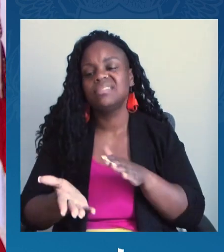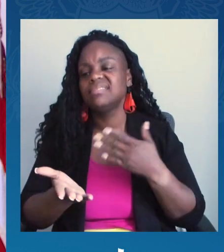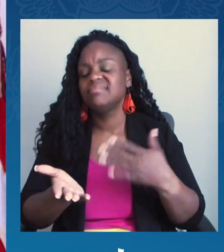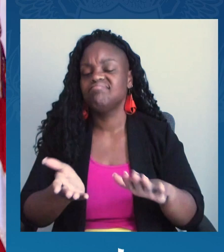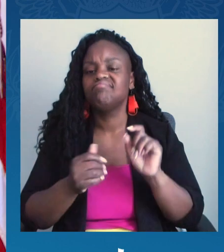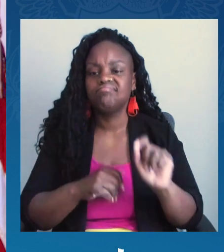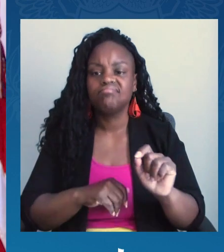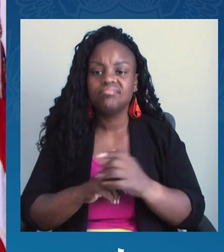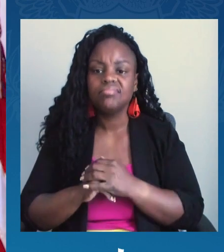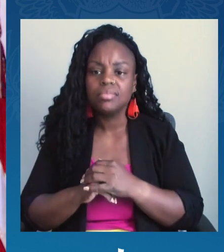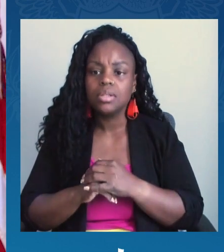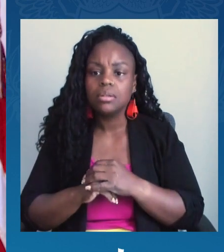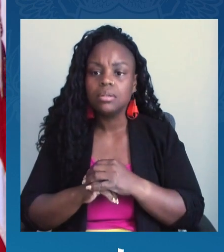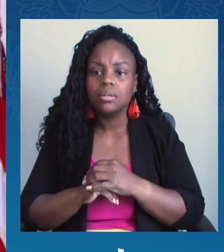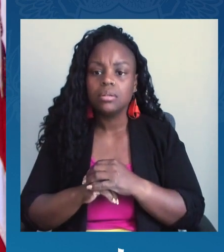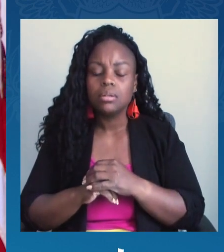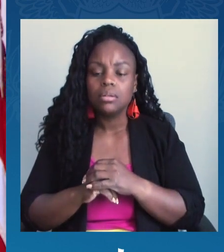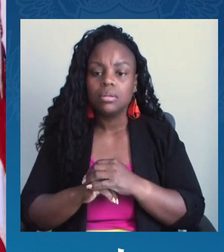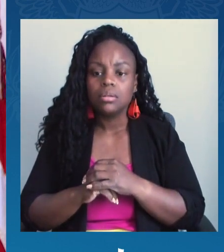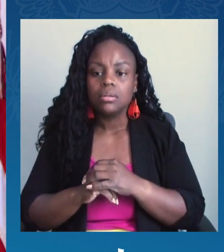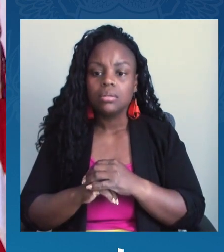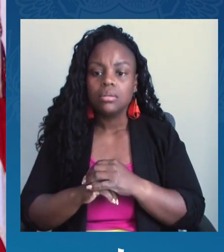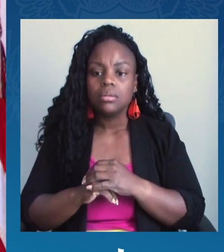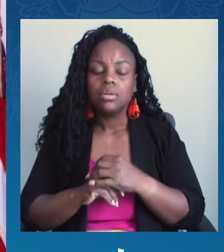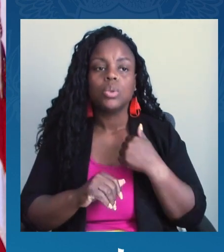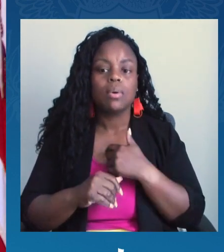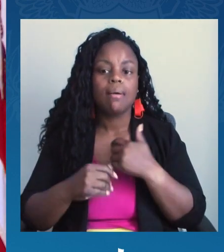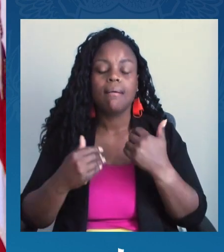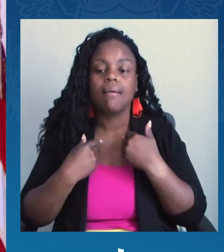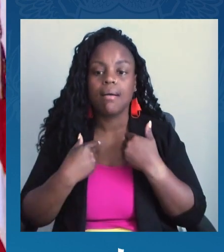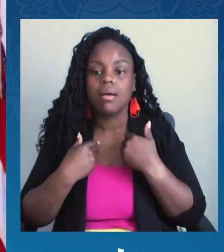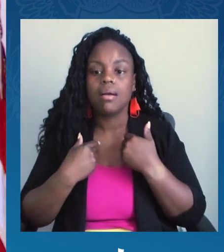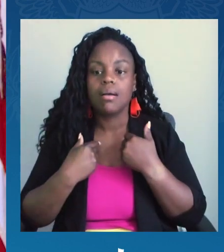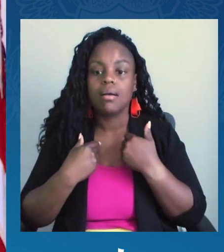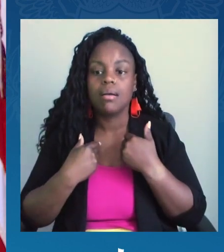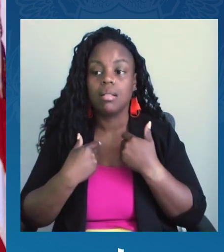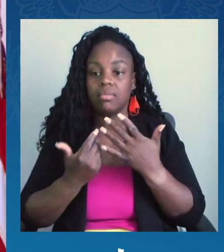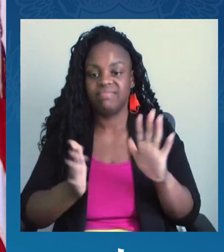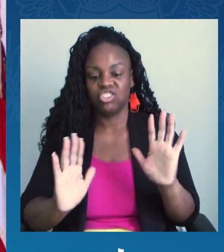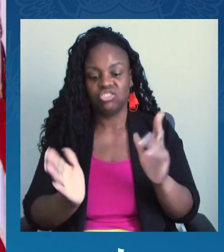When I look at the failure of the United States Congress to have the courage to act,